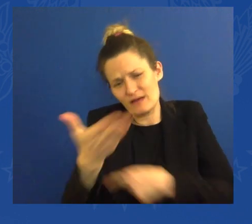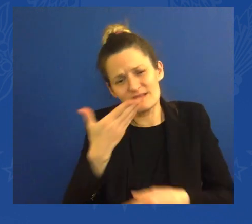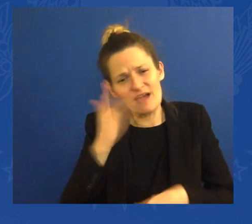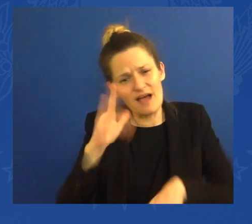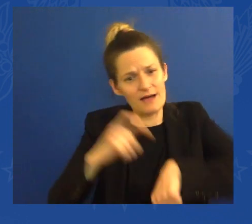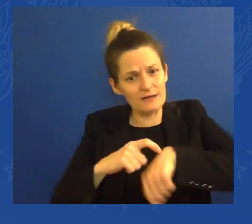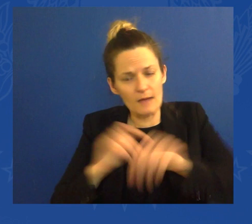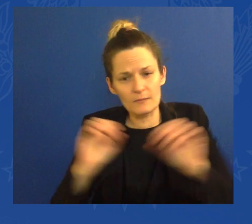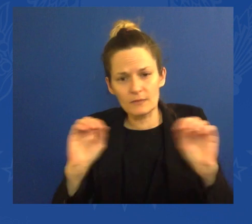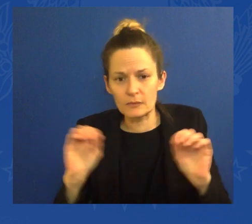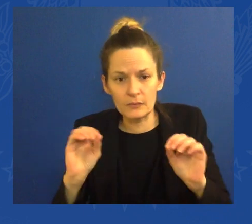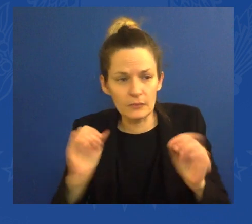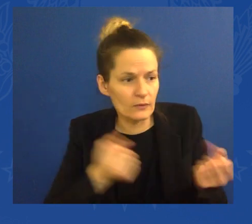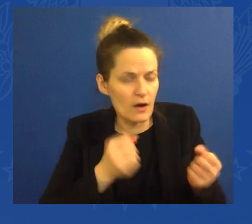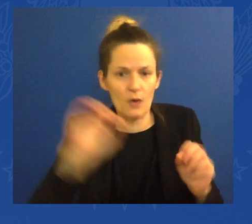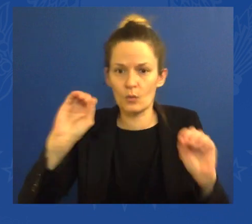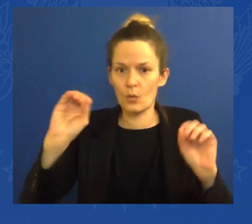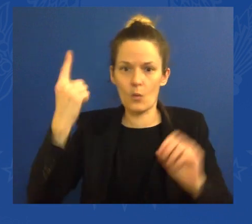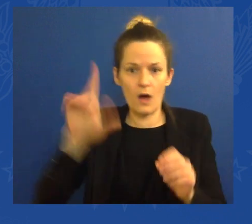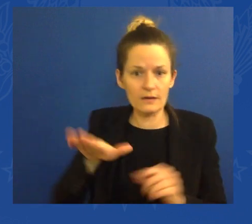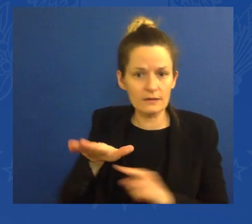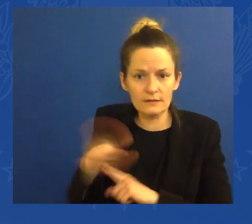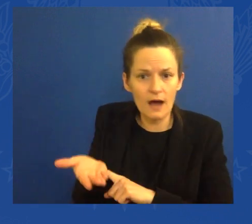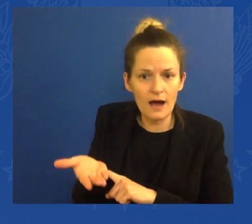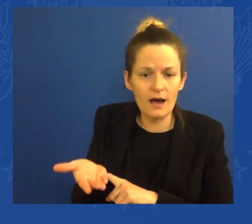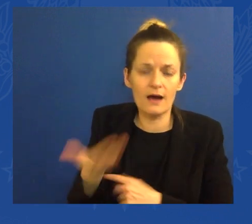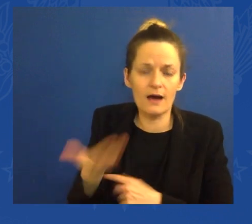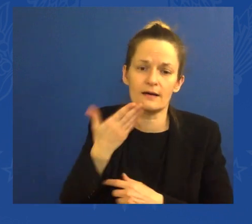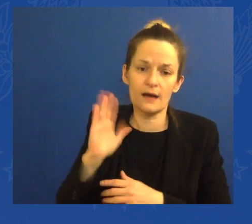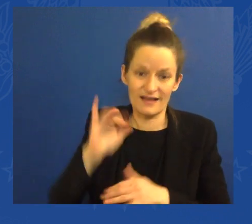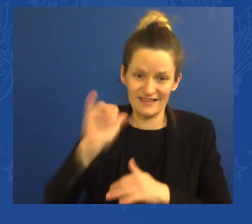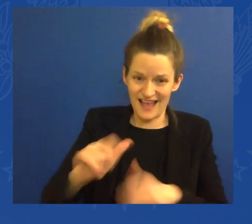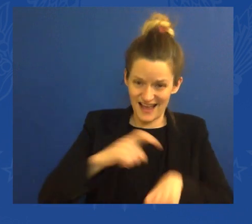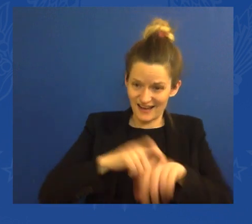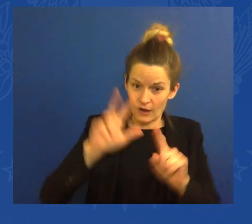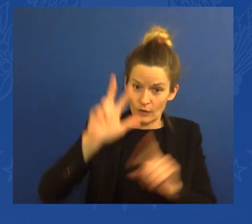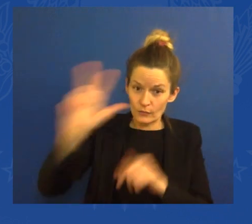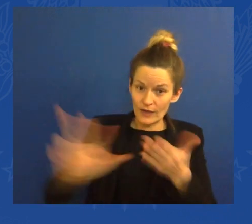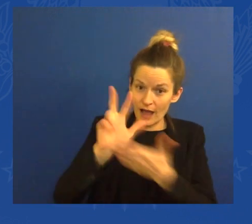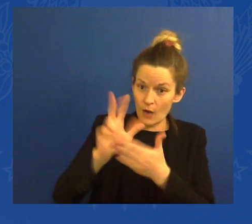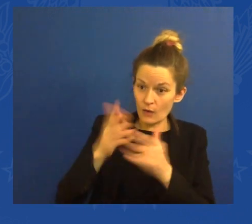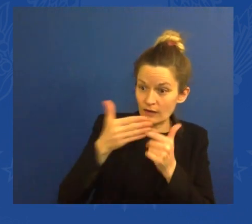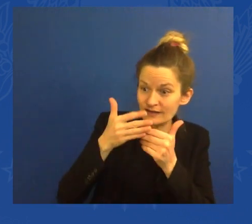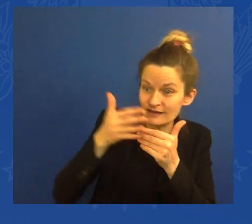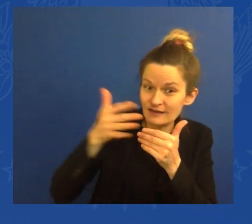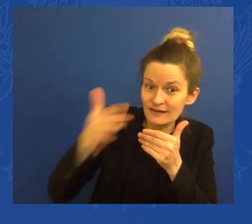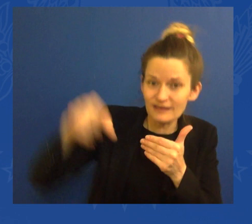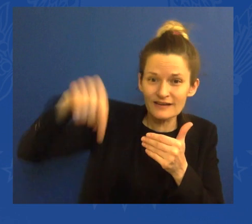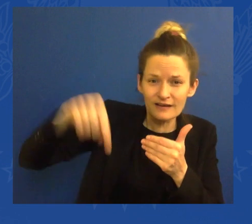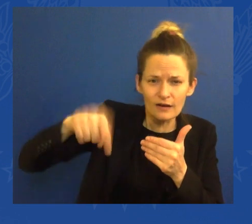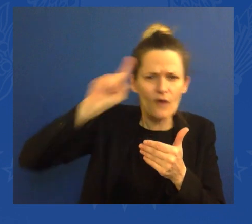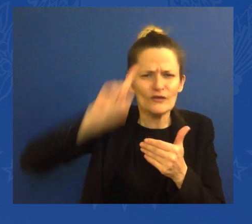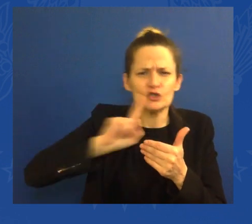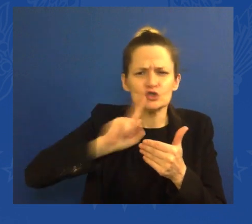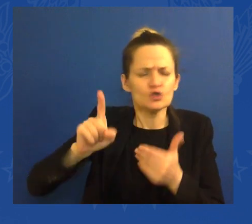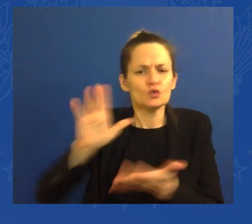you would have had all those school buses, all those children, all the thousands of people who cross that bridge. There's so many bridges in the --